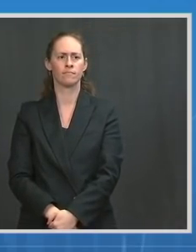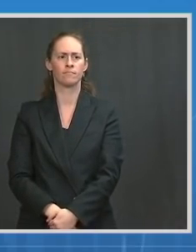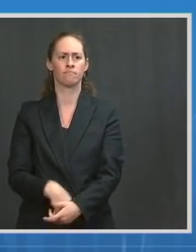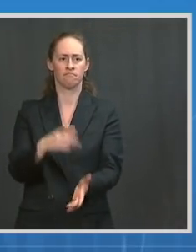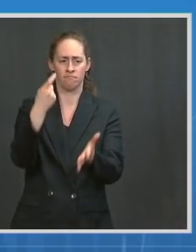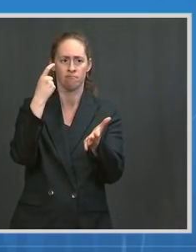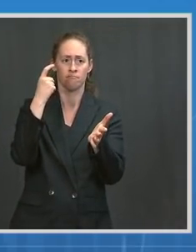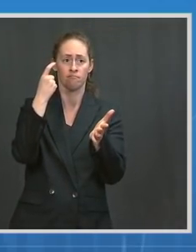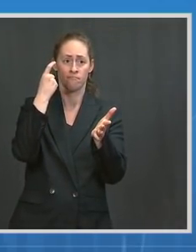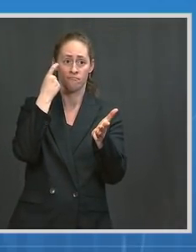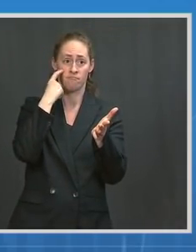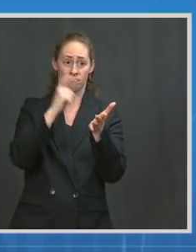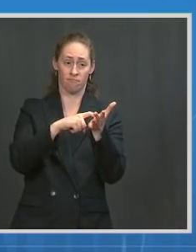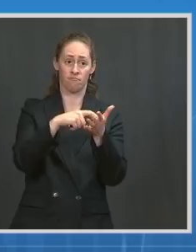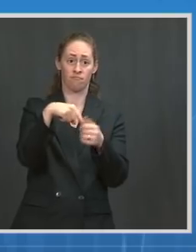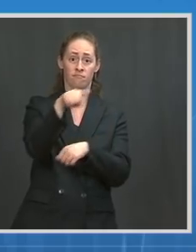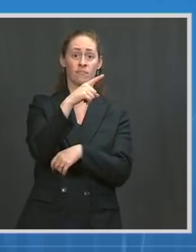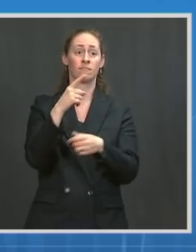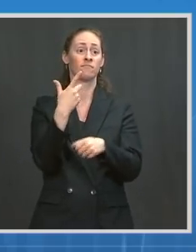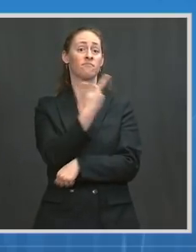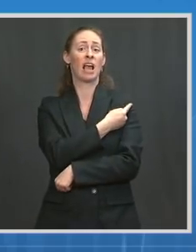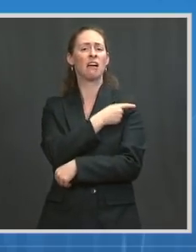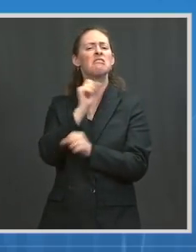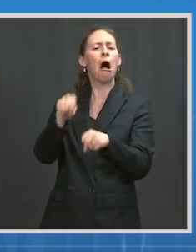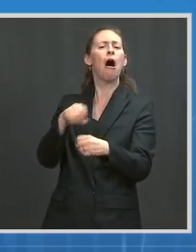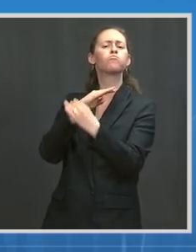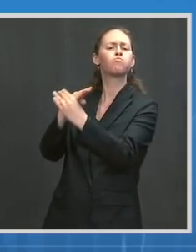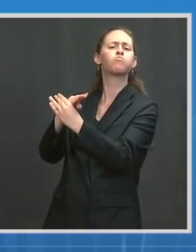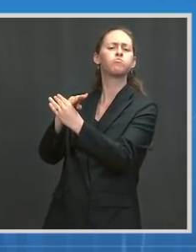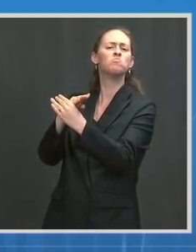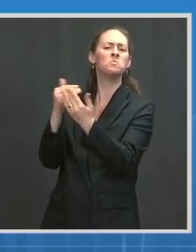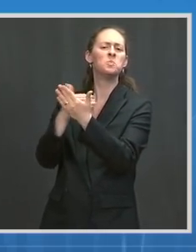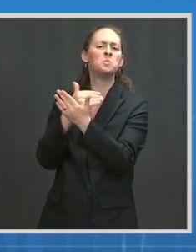that the vaccines do not work against them. With regard to the Yankees,